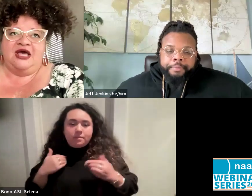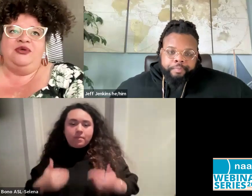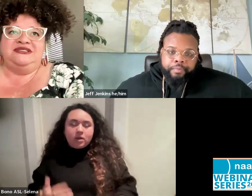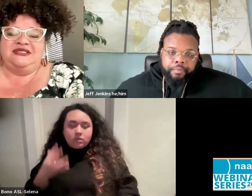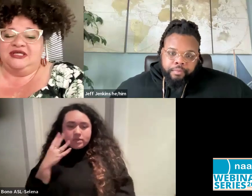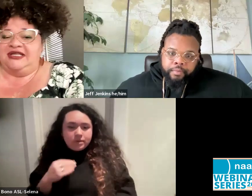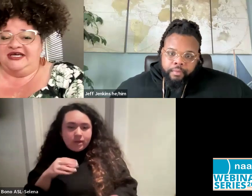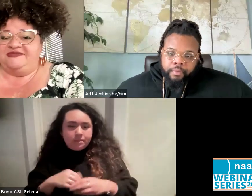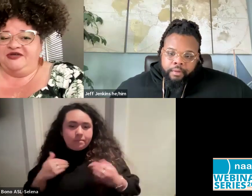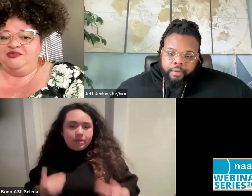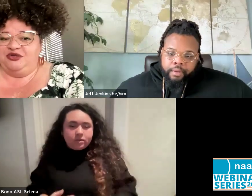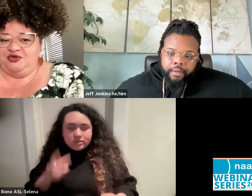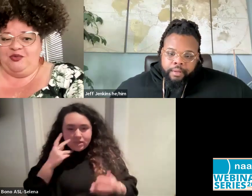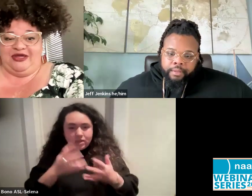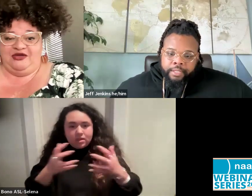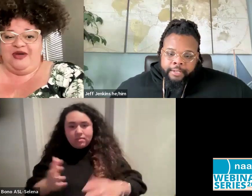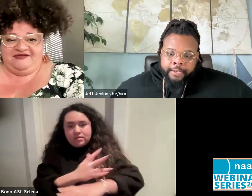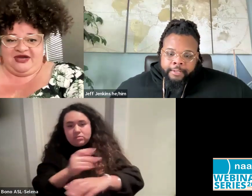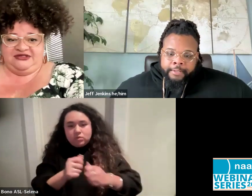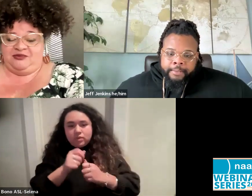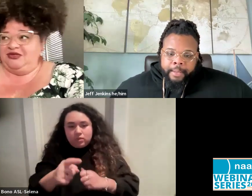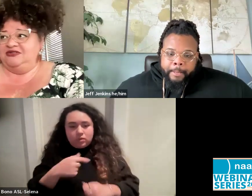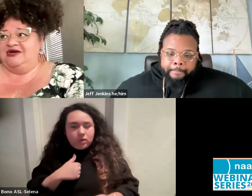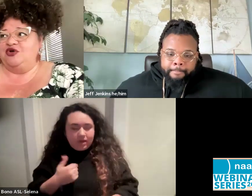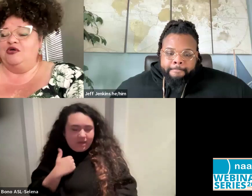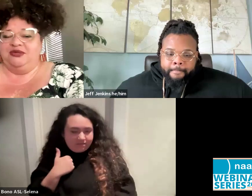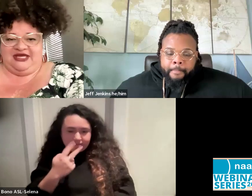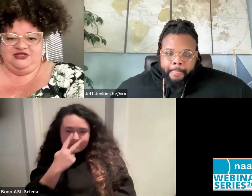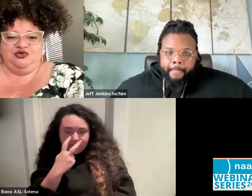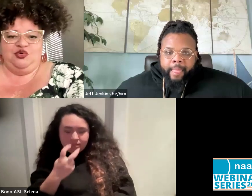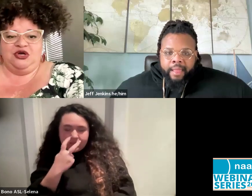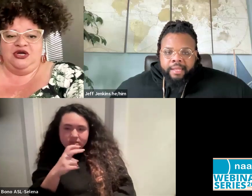and we get to see a lot of that spectrum with you when you do have doubts and when those doubts are related to your,